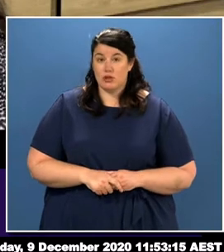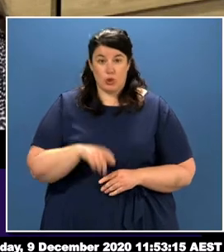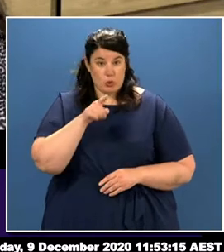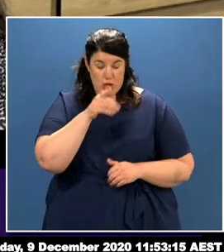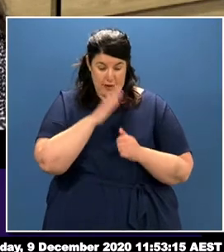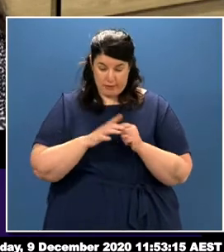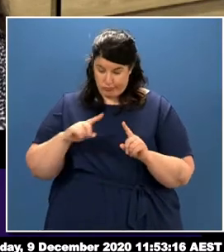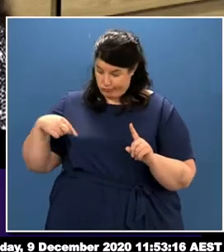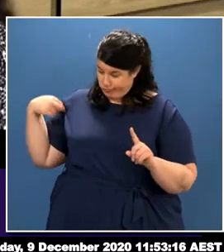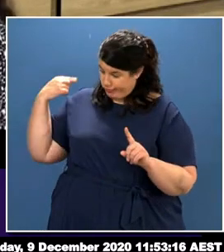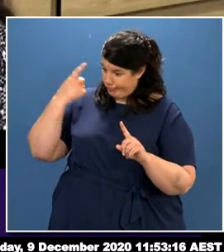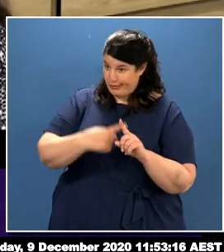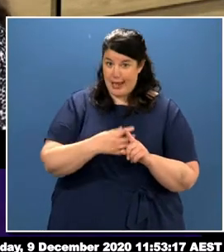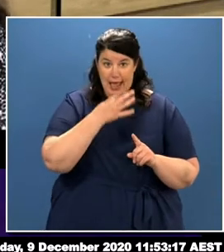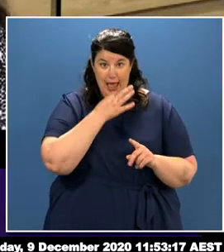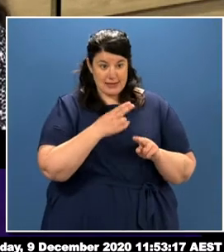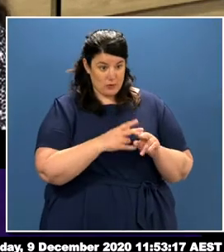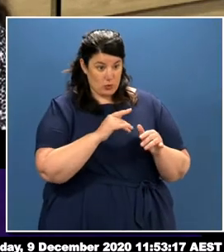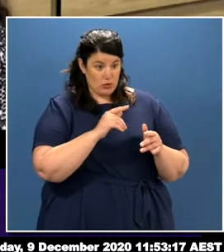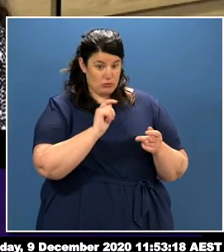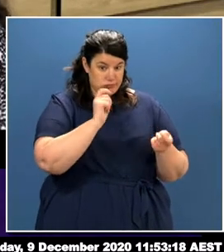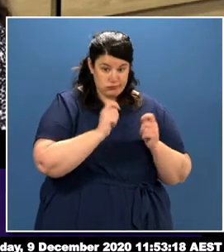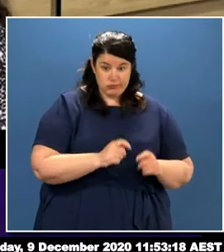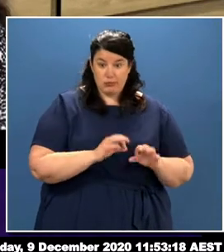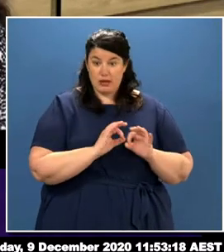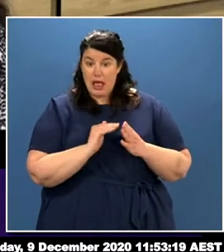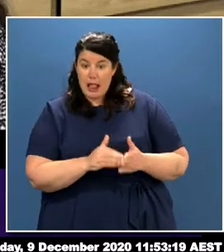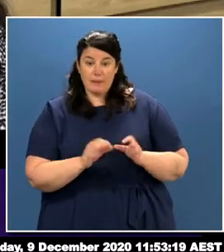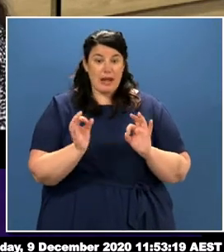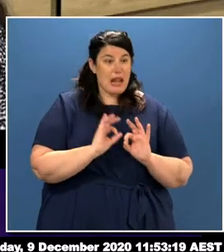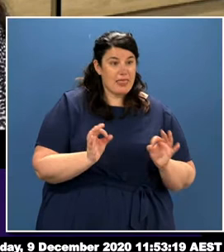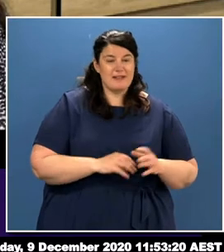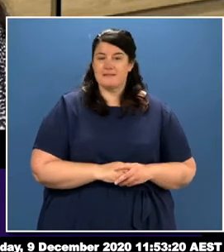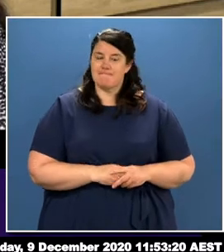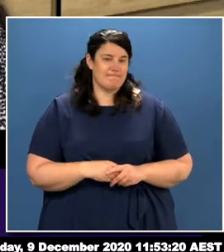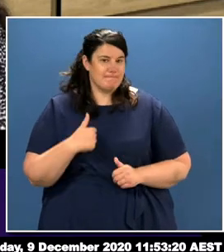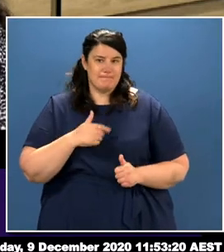any assistance even when you started at the ATO, have you? That's correct.